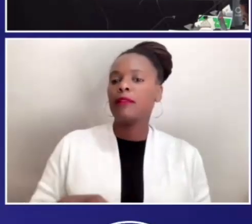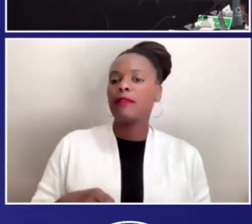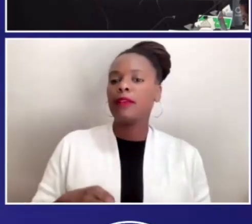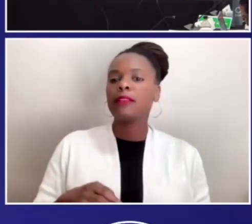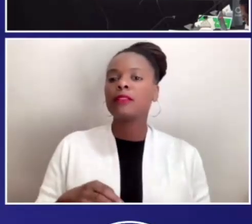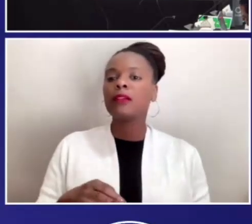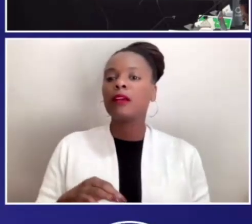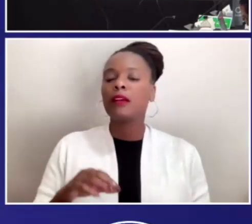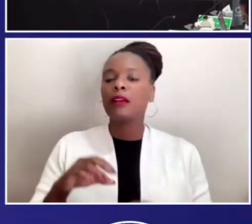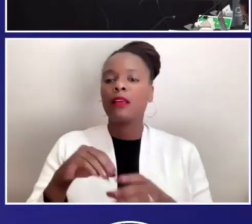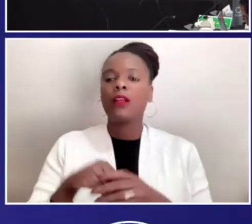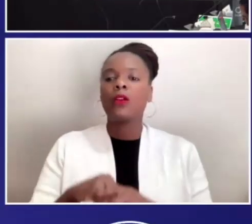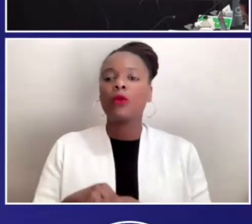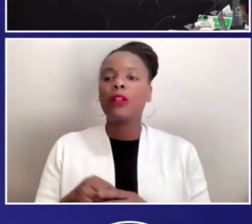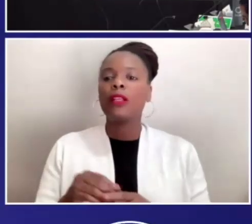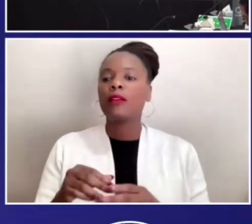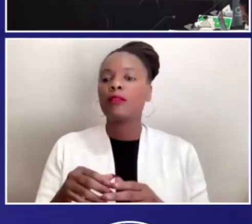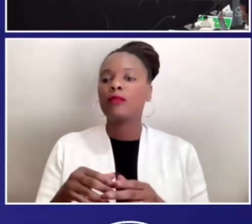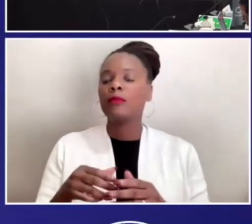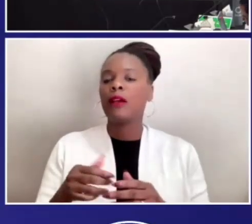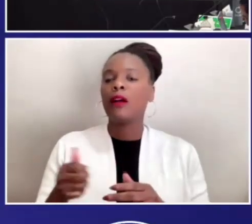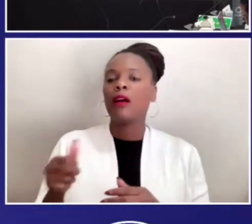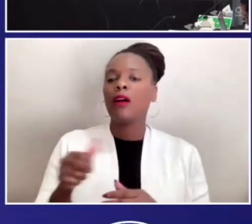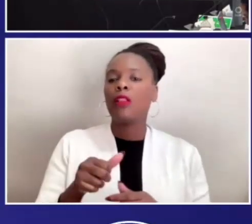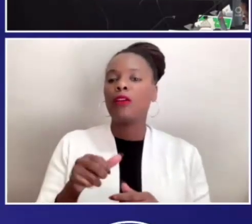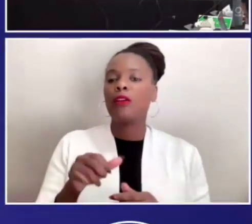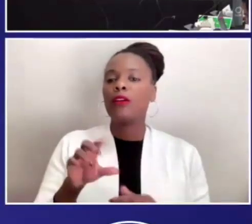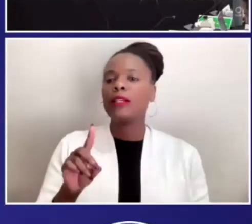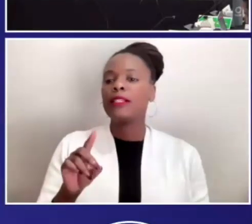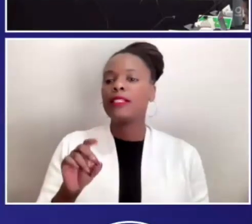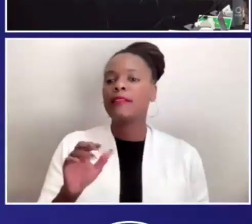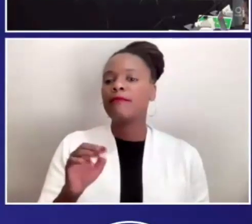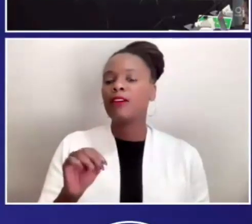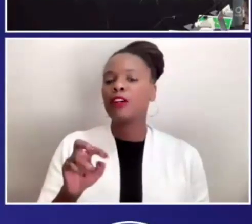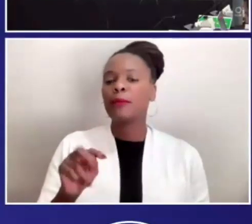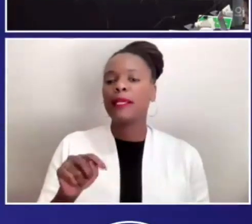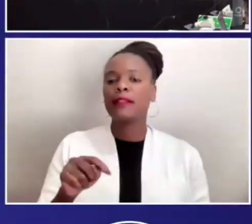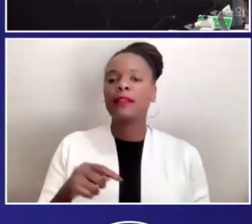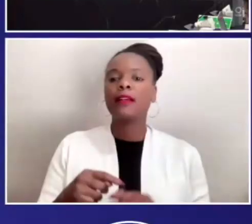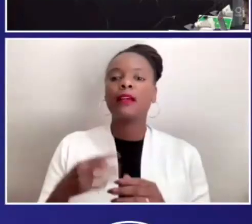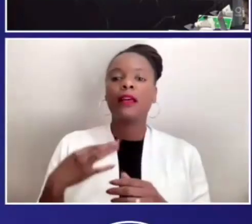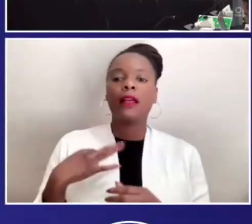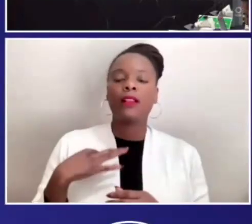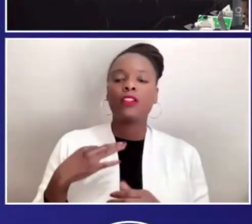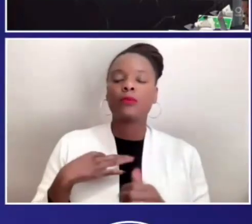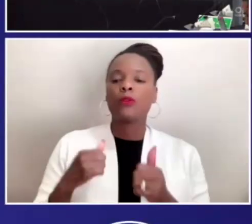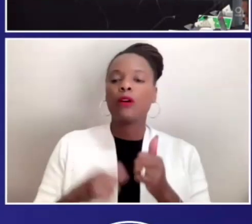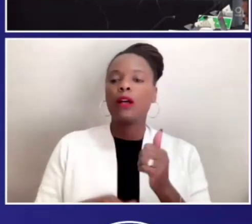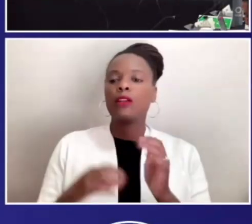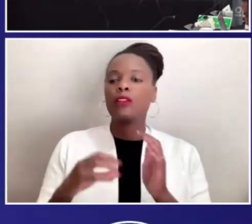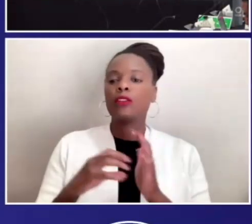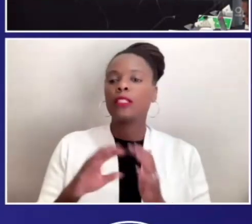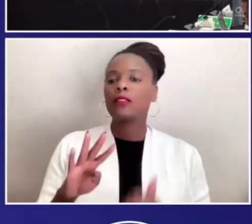We have removed effective for any loan that is rehabilitated on or after August 14,